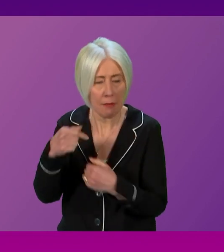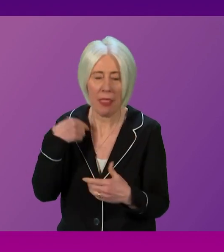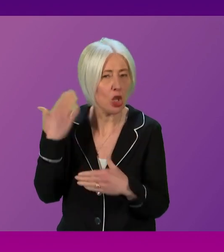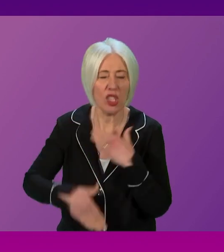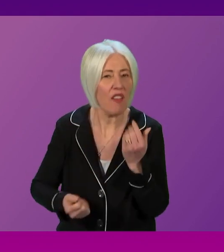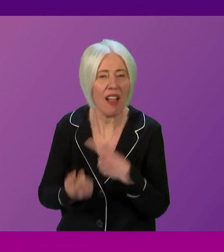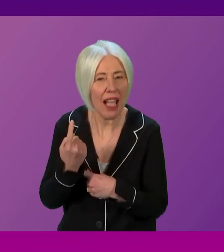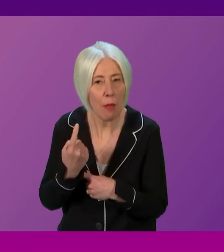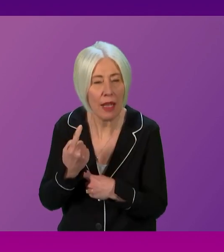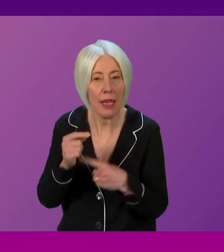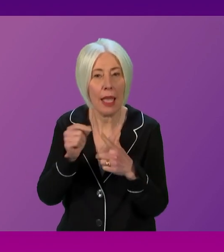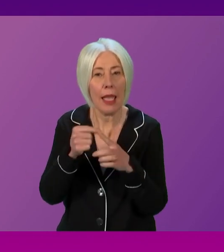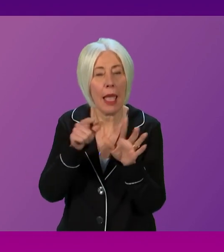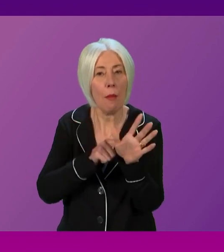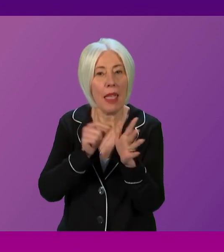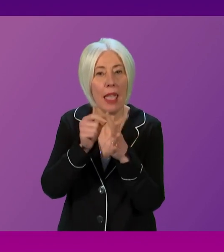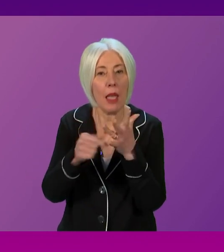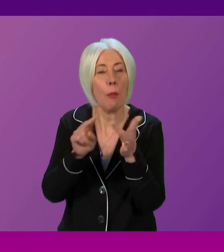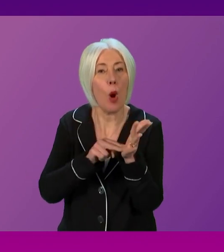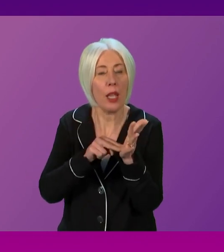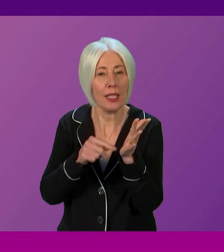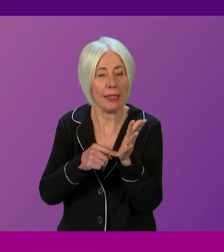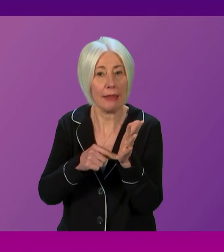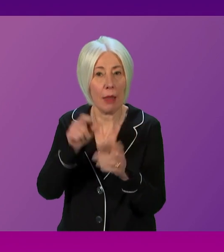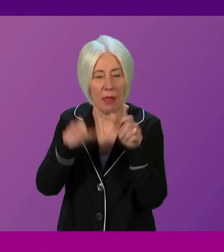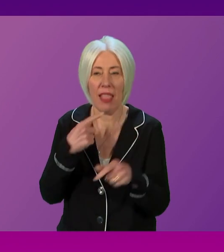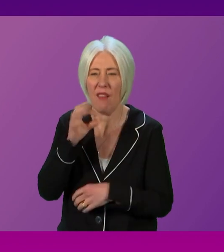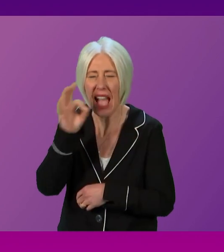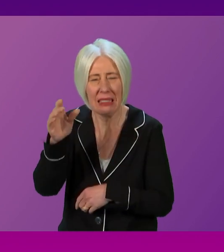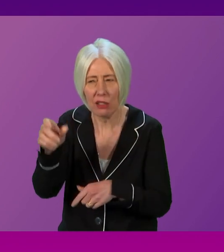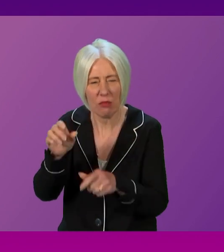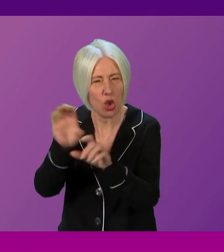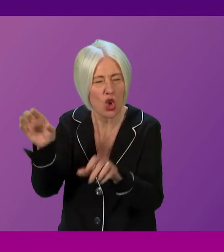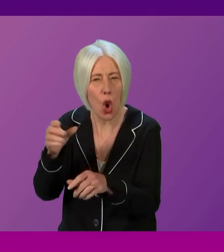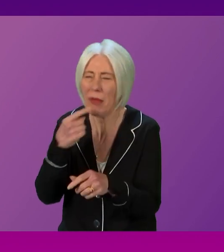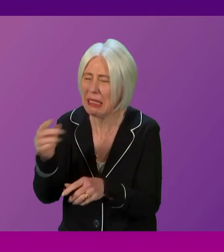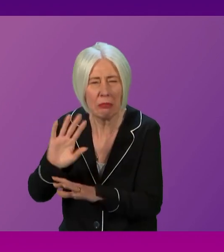and it has contacted the business in question. Does the First Minister agree that, although the